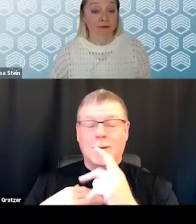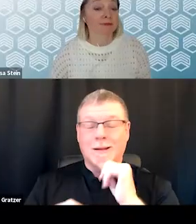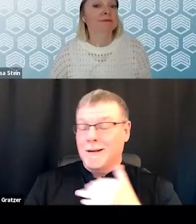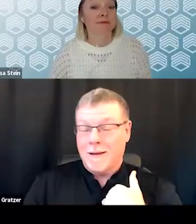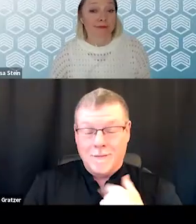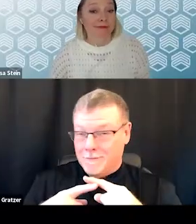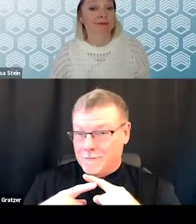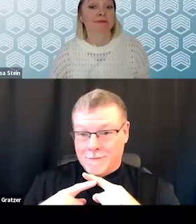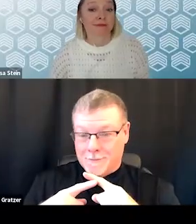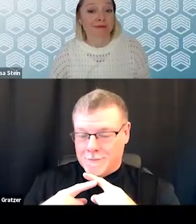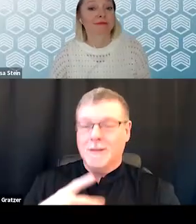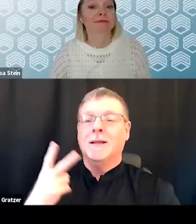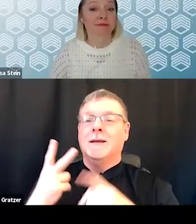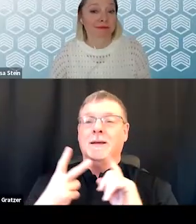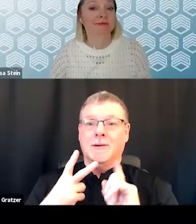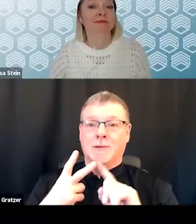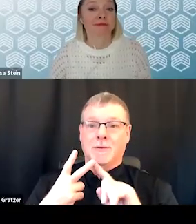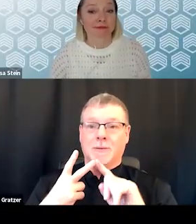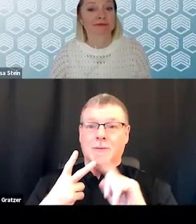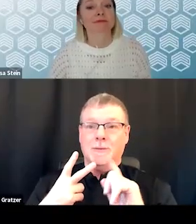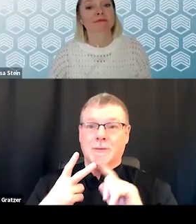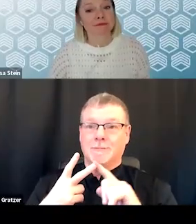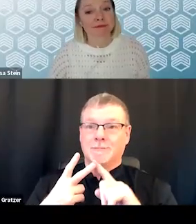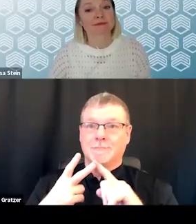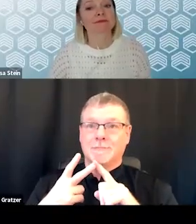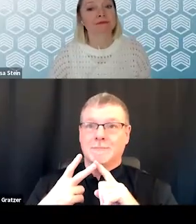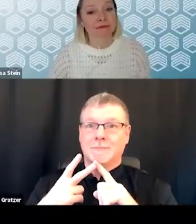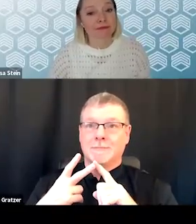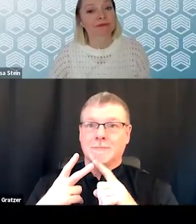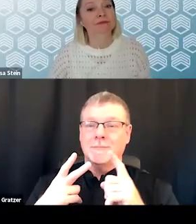and two, I think you're not really introduced